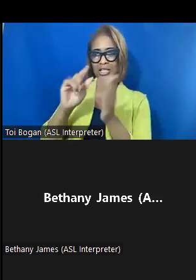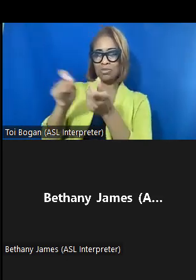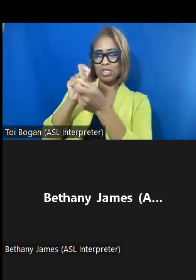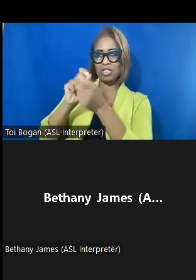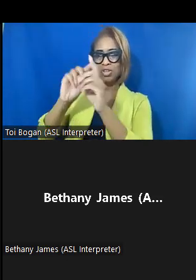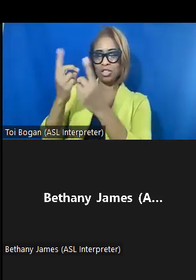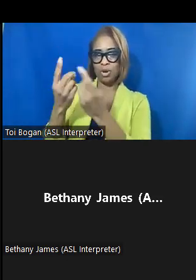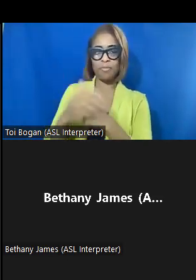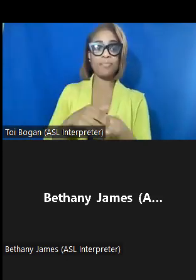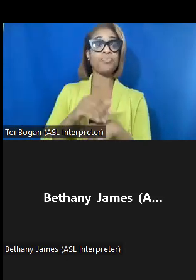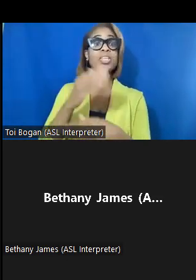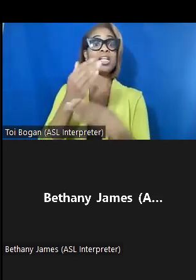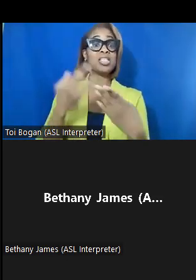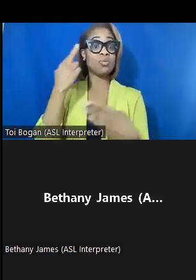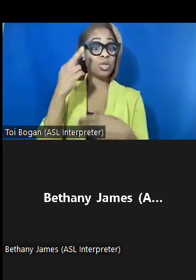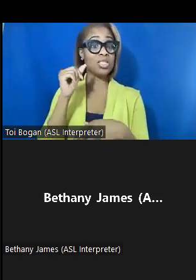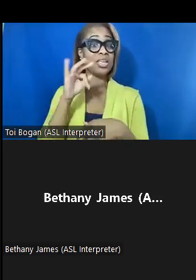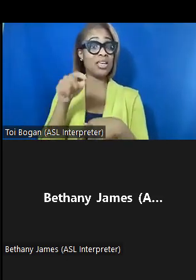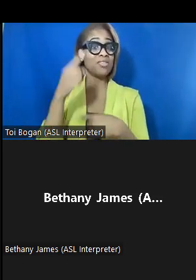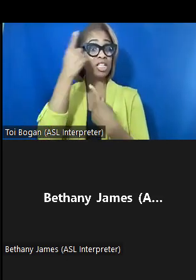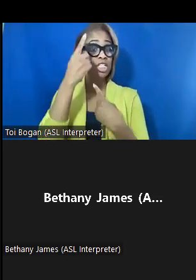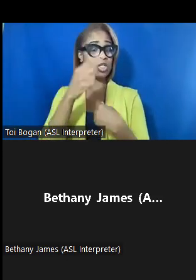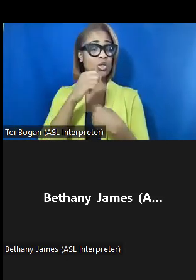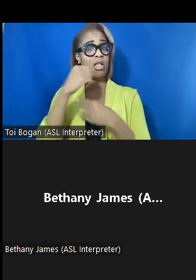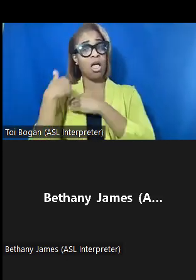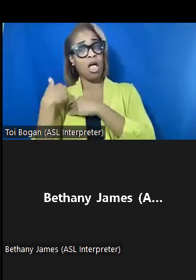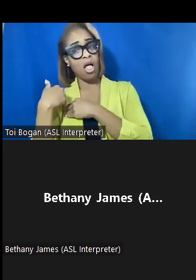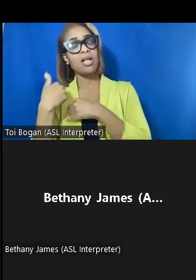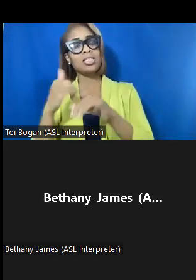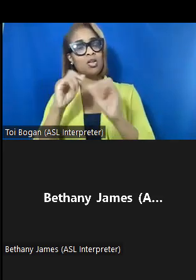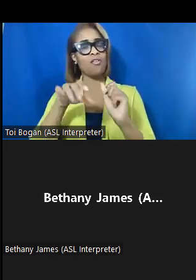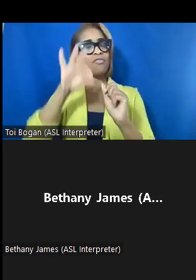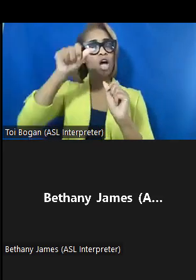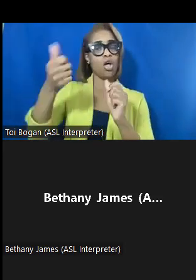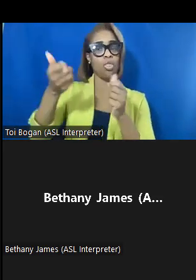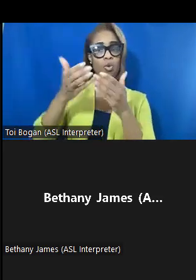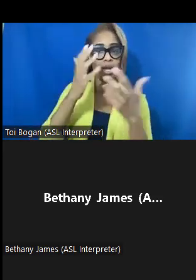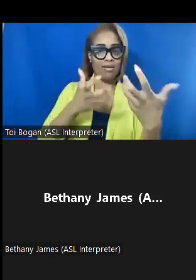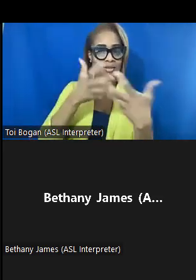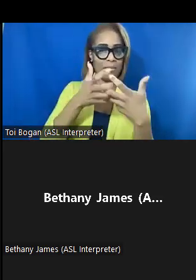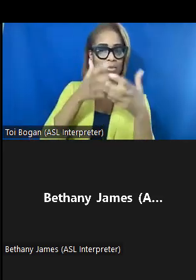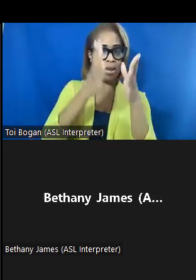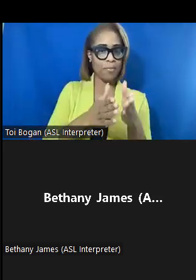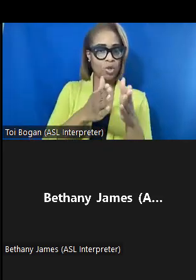If for some reason it were to be considered an undue hardship, you still have to find other ways to accommodate that person alternative means to do so.